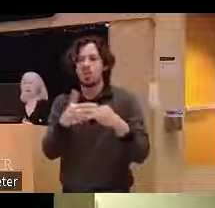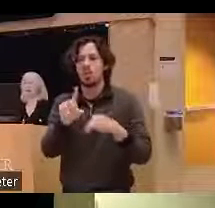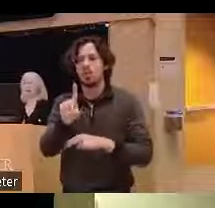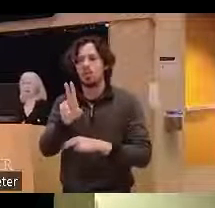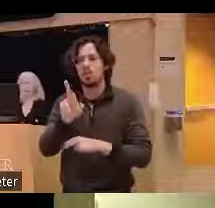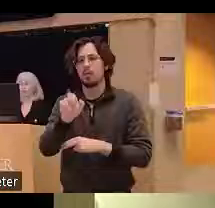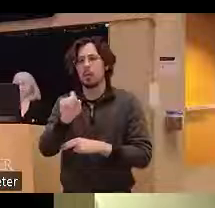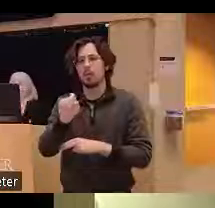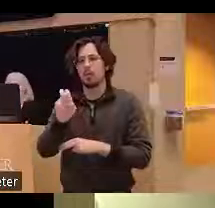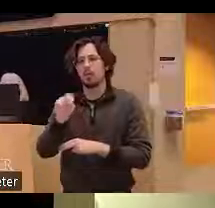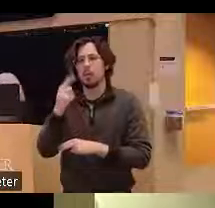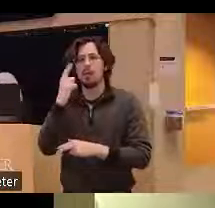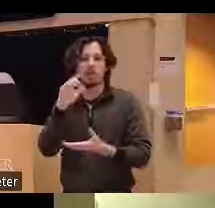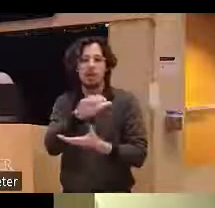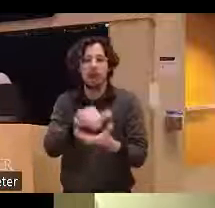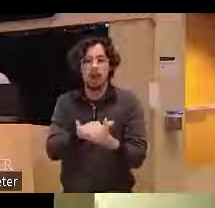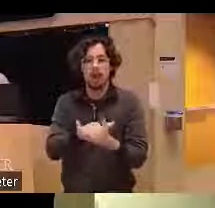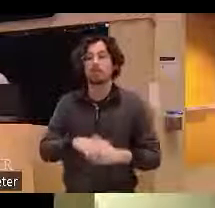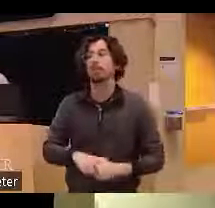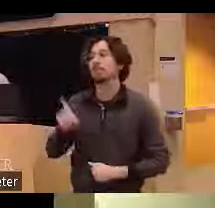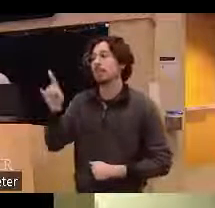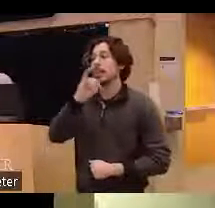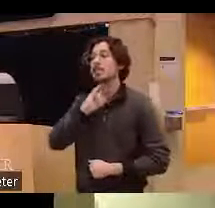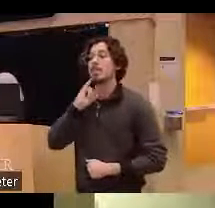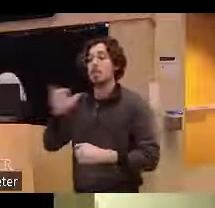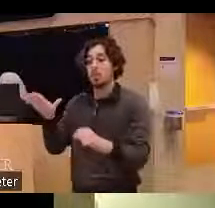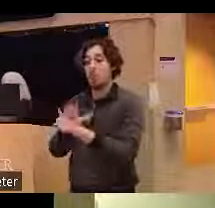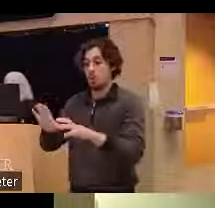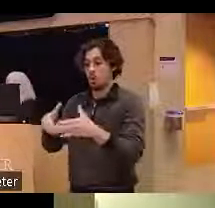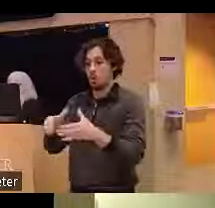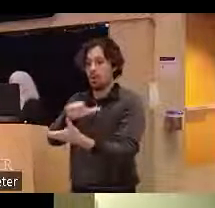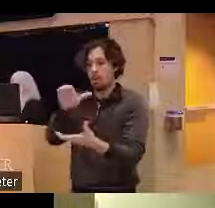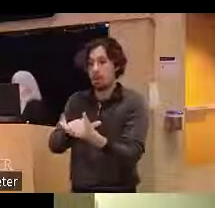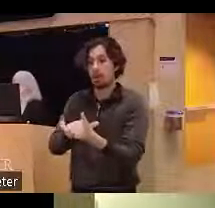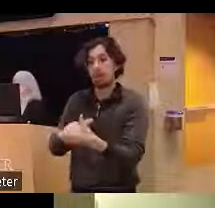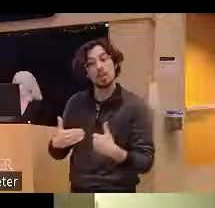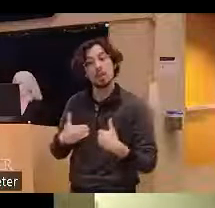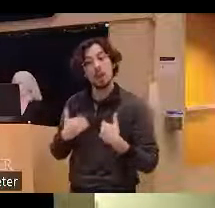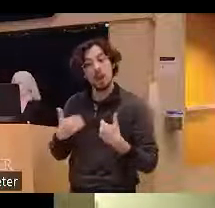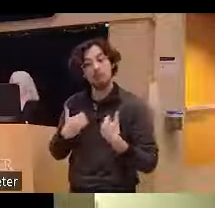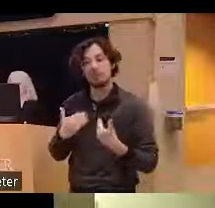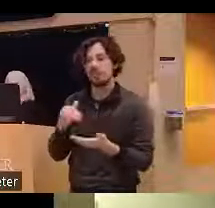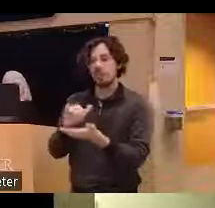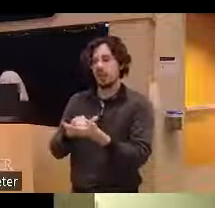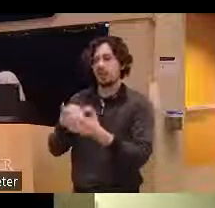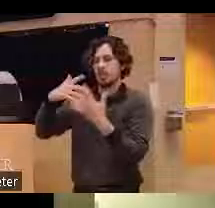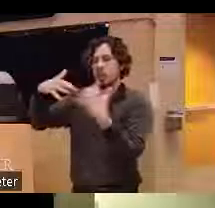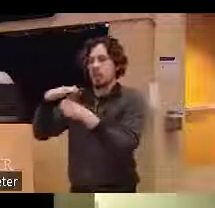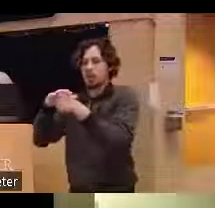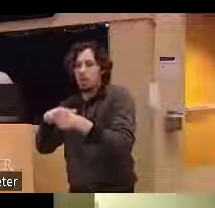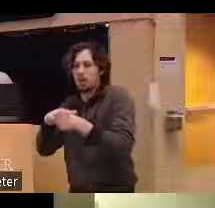Israel the entire cohort was married they married young which was a a pressure to do so and we knew